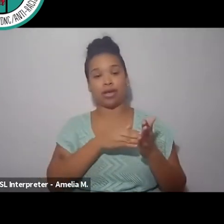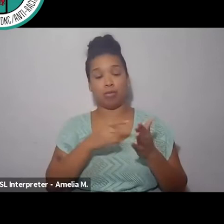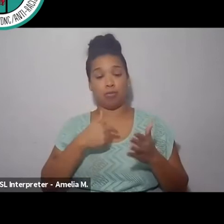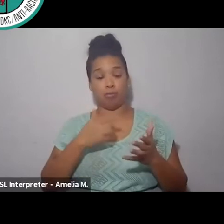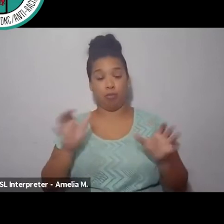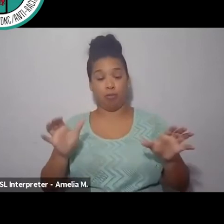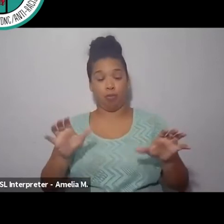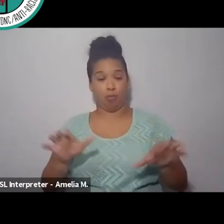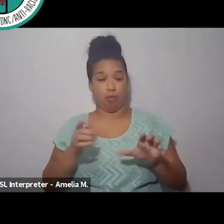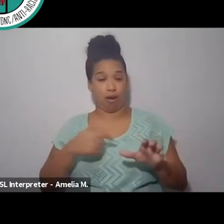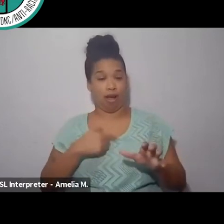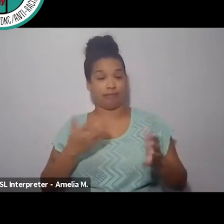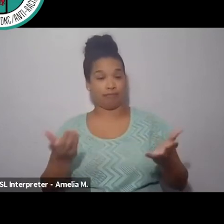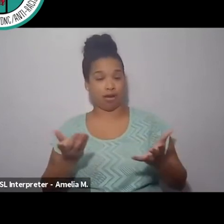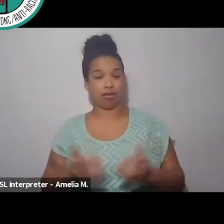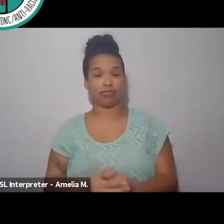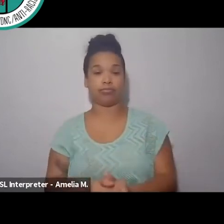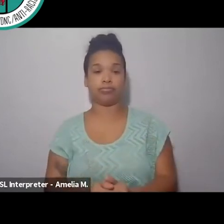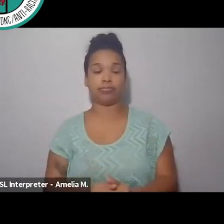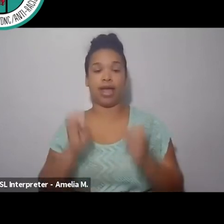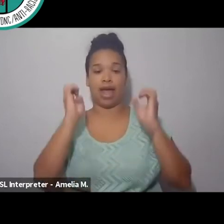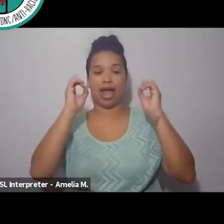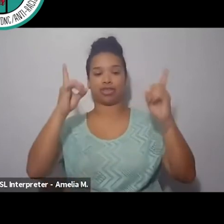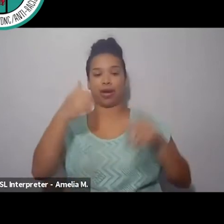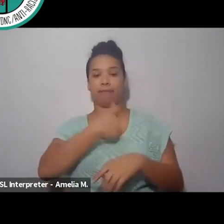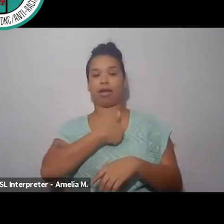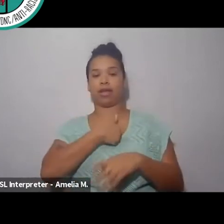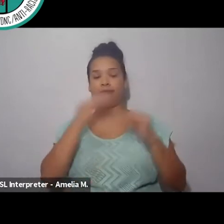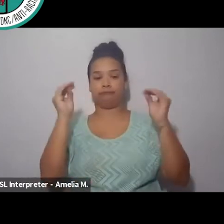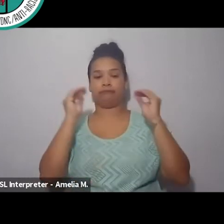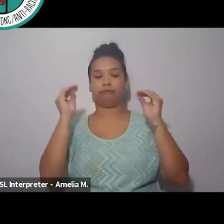of being able to educate myself on the spaces I am in,